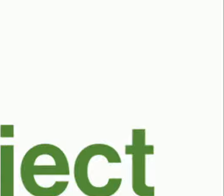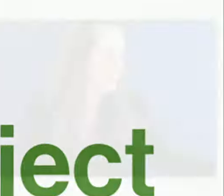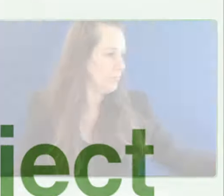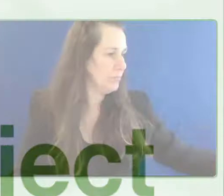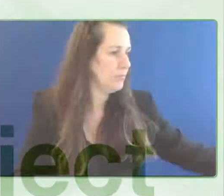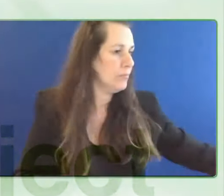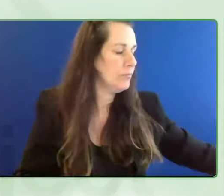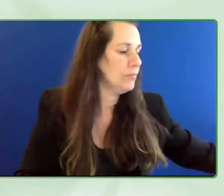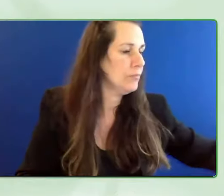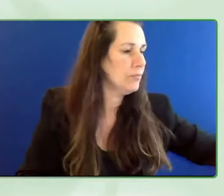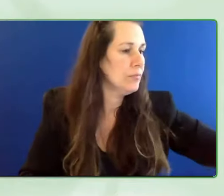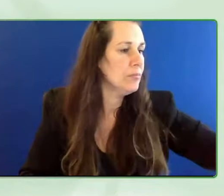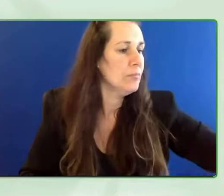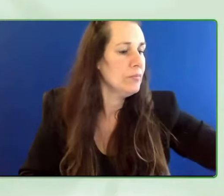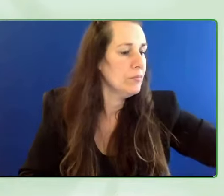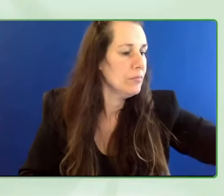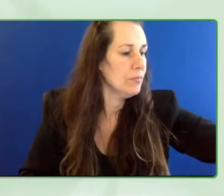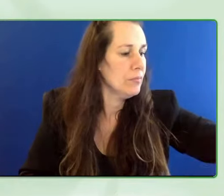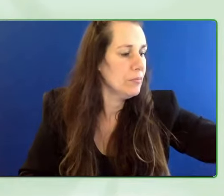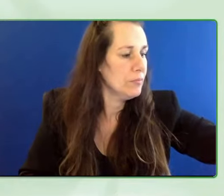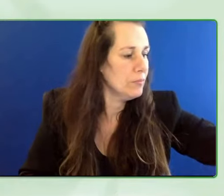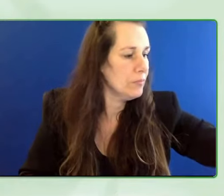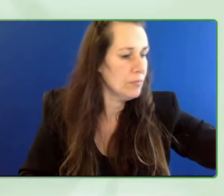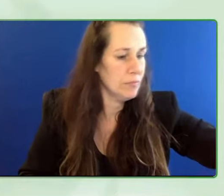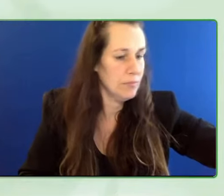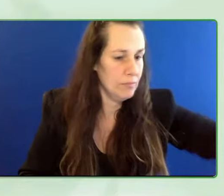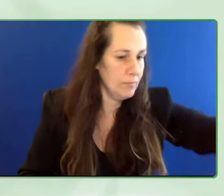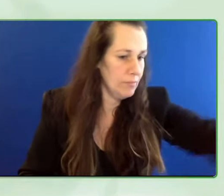Ladies and gentlemen. Good afternoon.